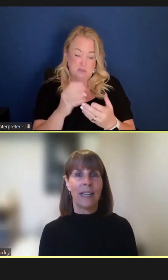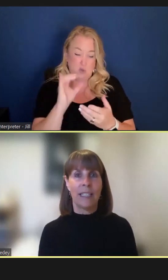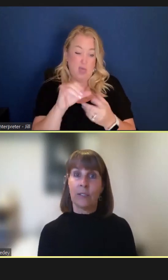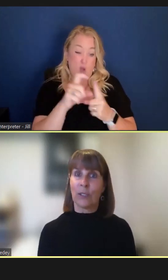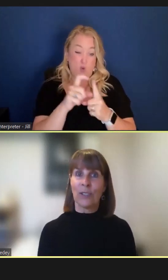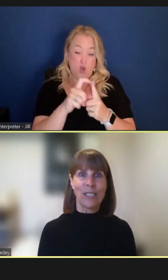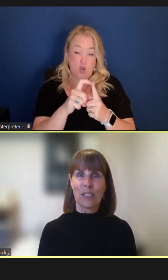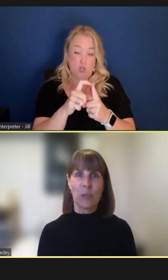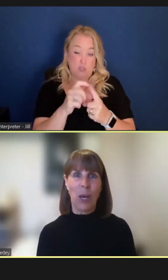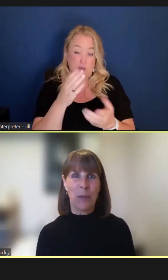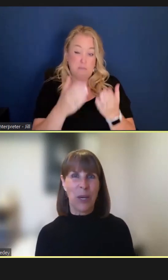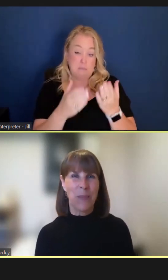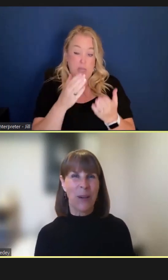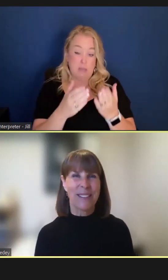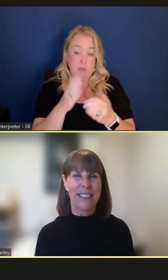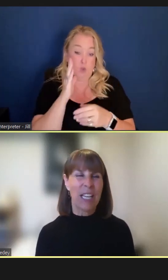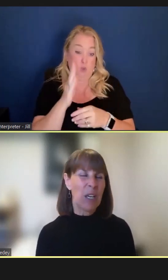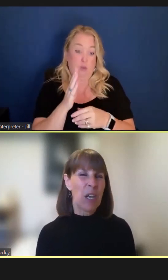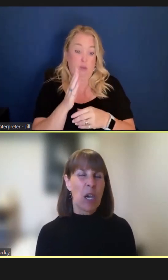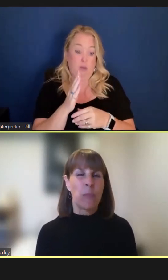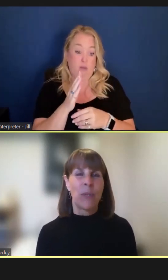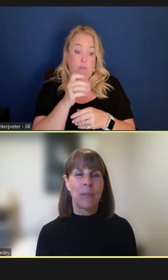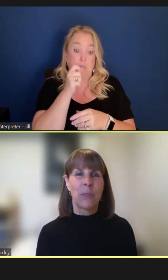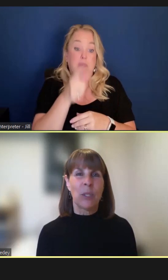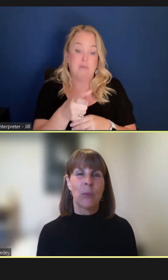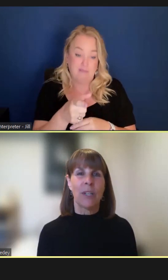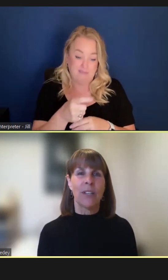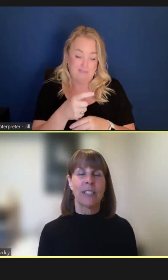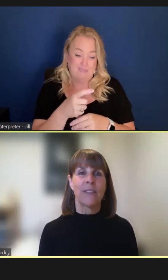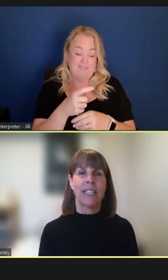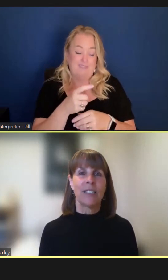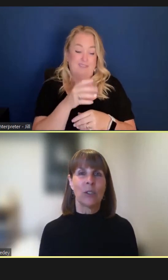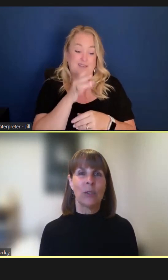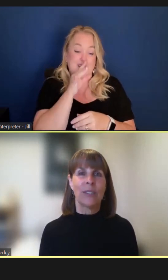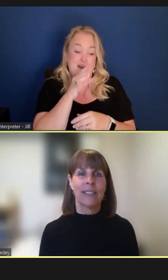inadvertently slip out of my mouth today but be aware that if they do that this